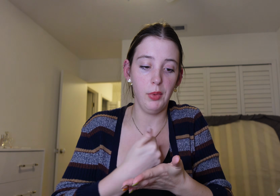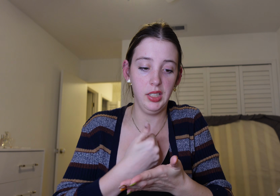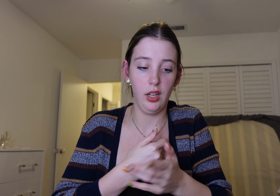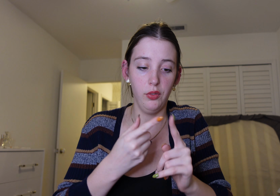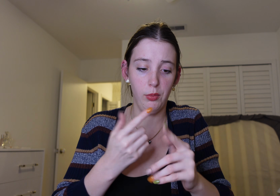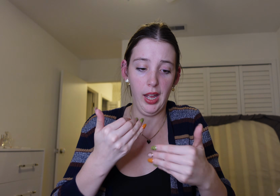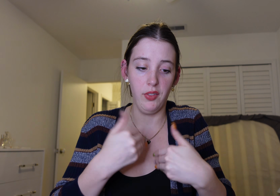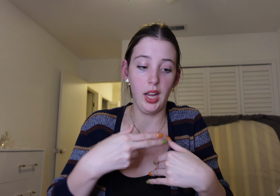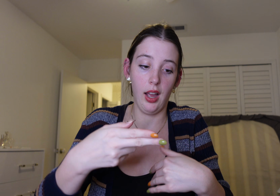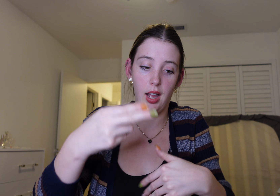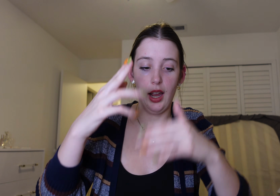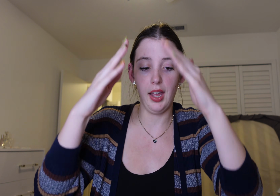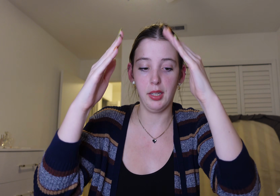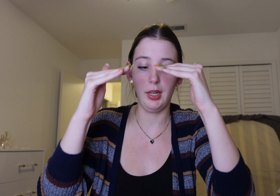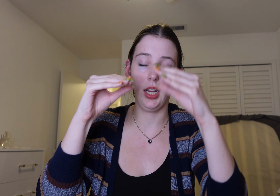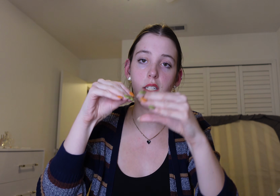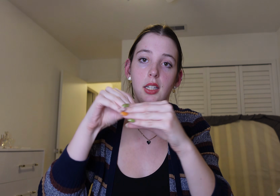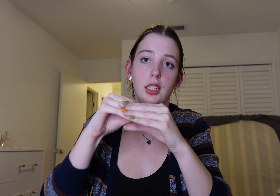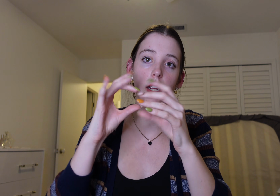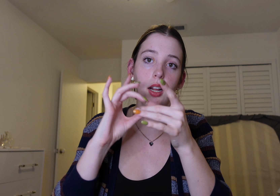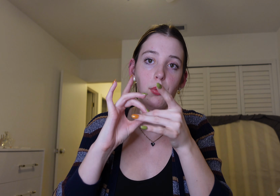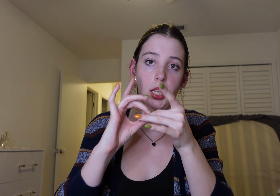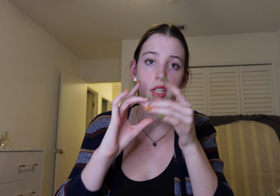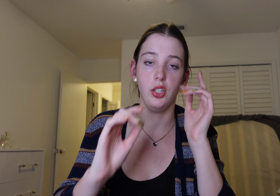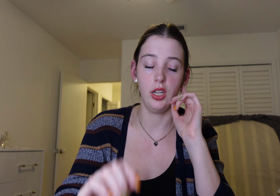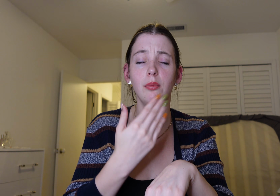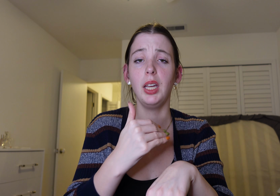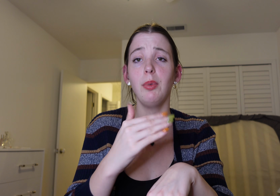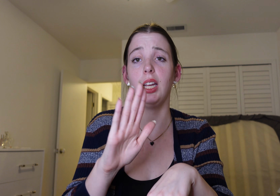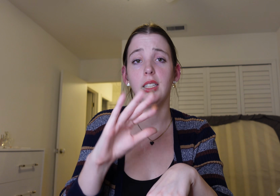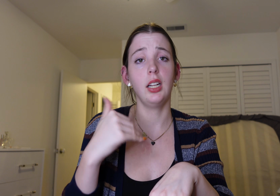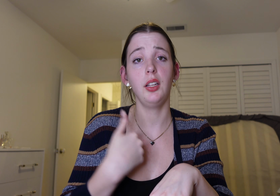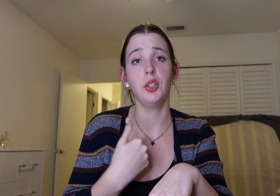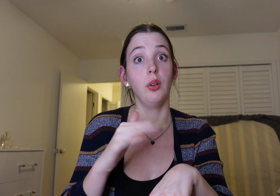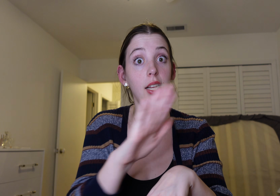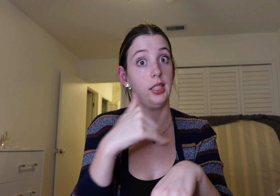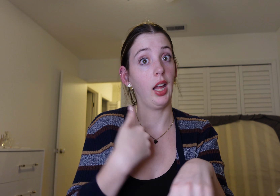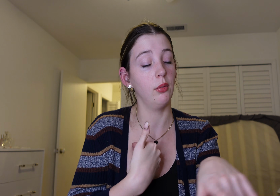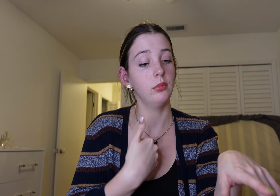myself from having high expectations in a relationship Baby, it's not you, it's them